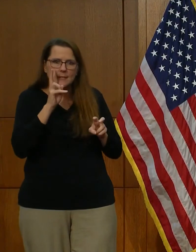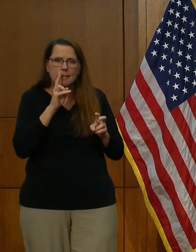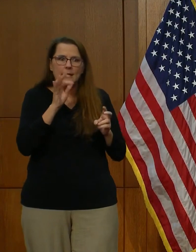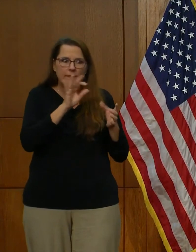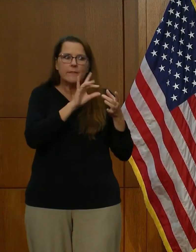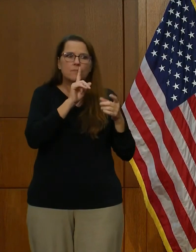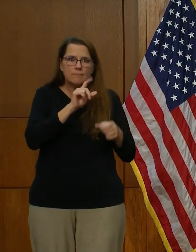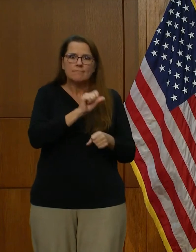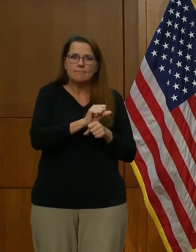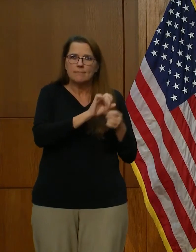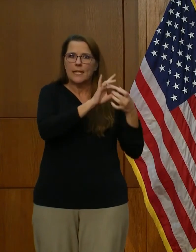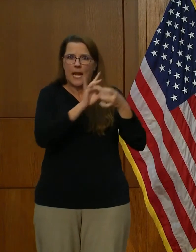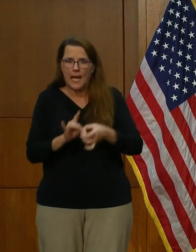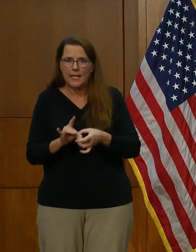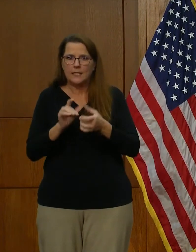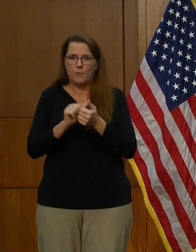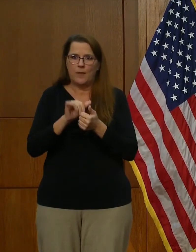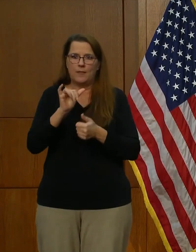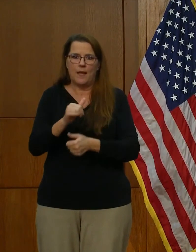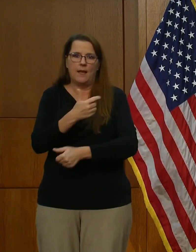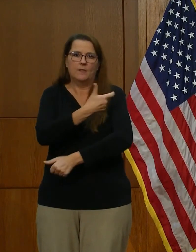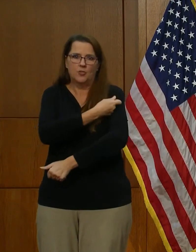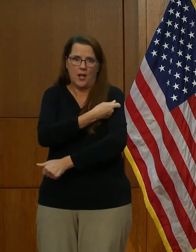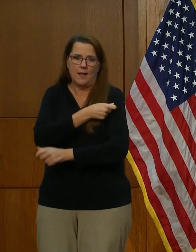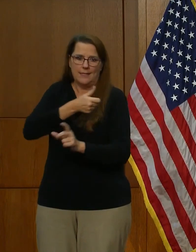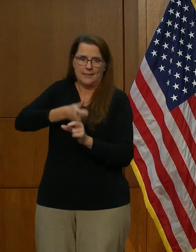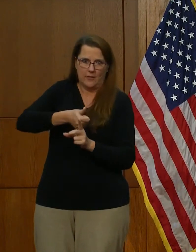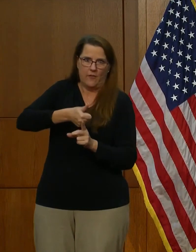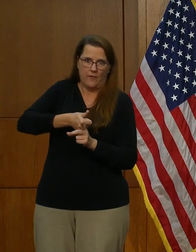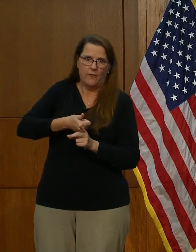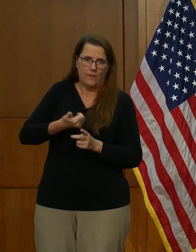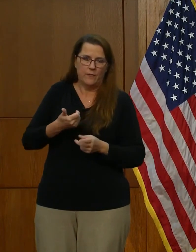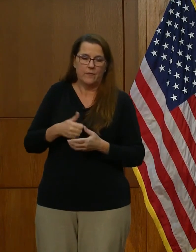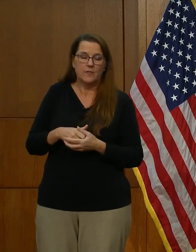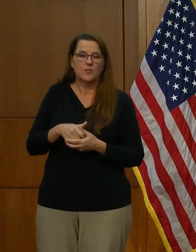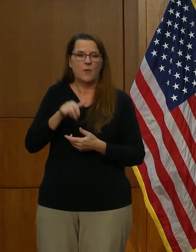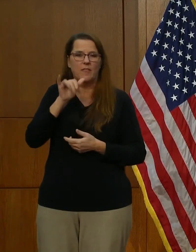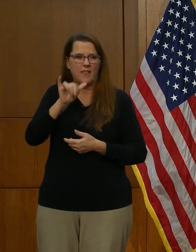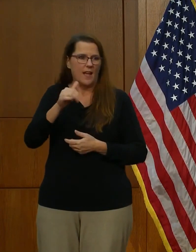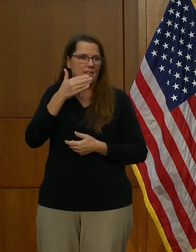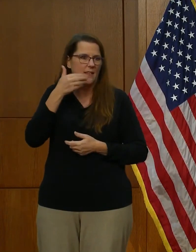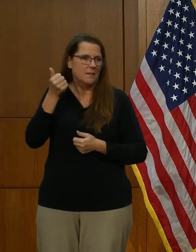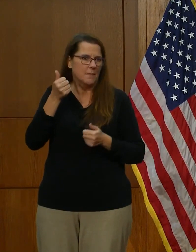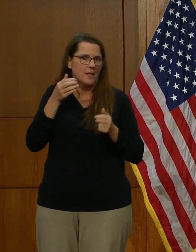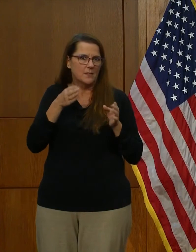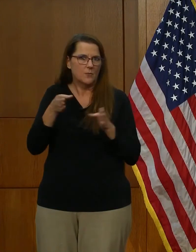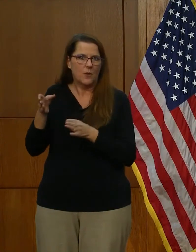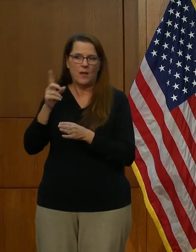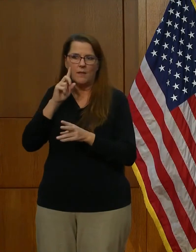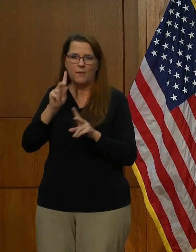NOT IT WAS IN FACT, CONNECTED